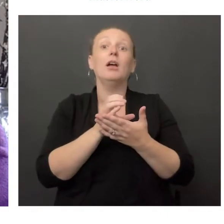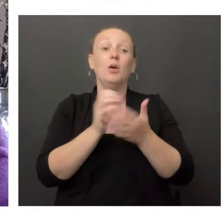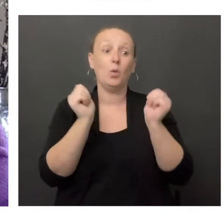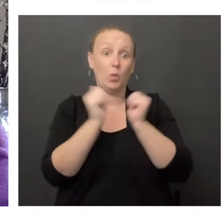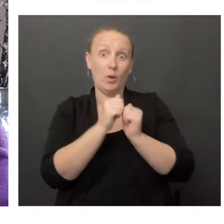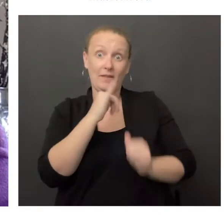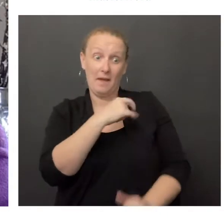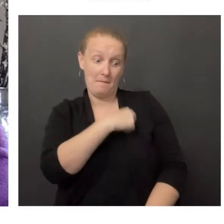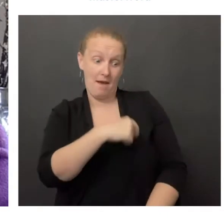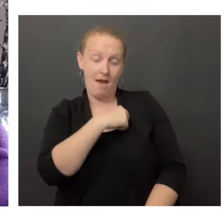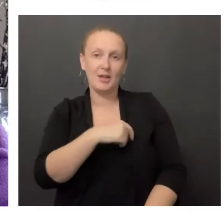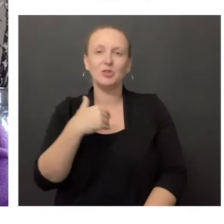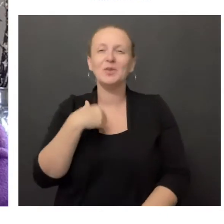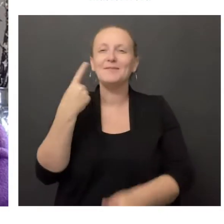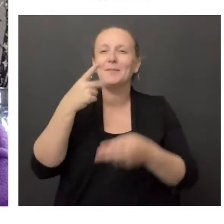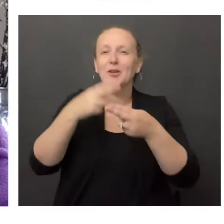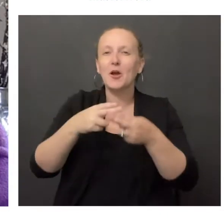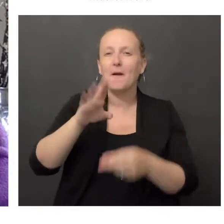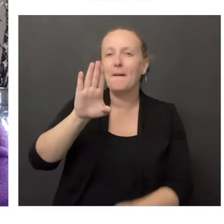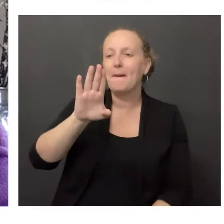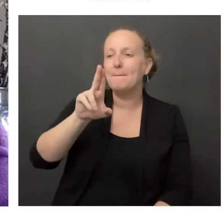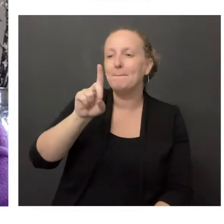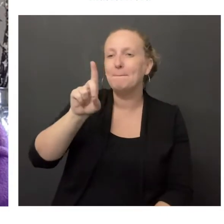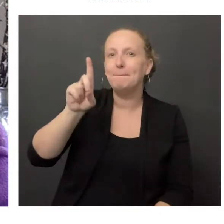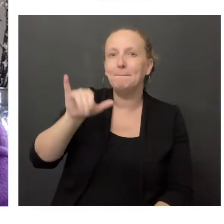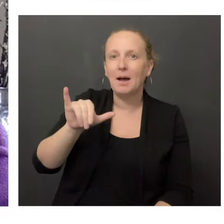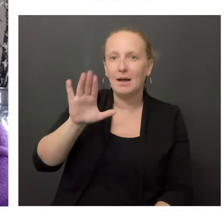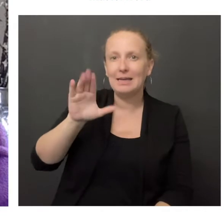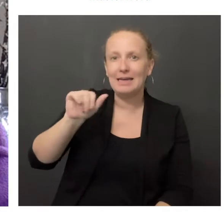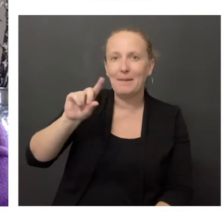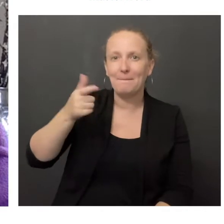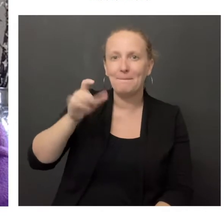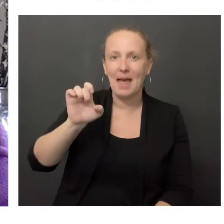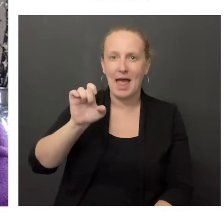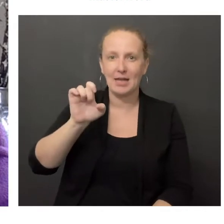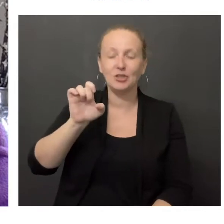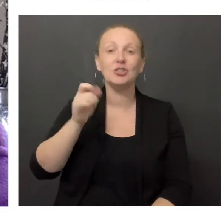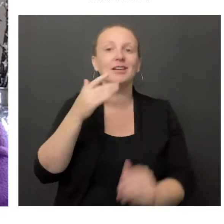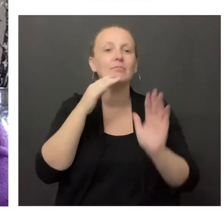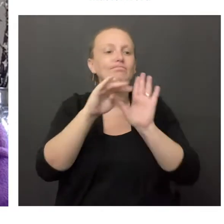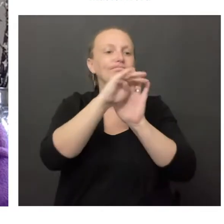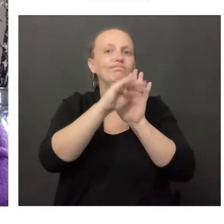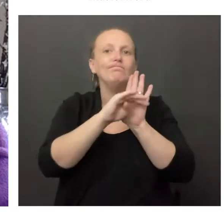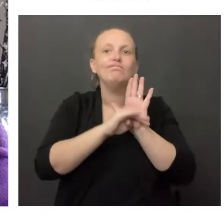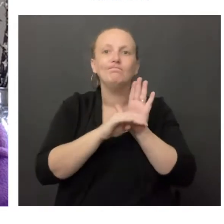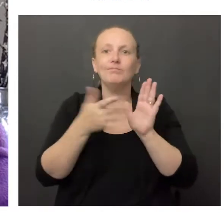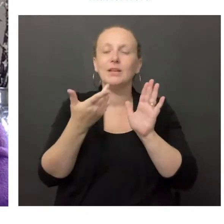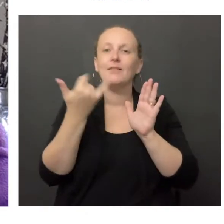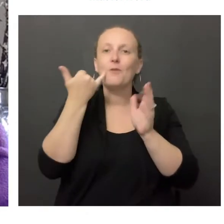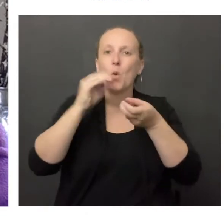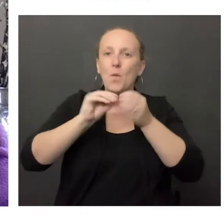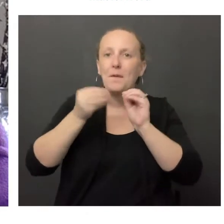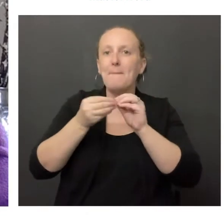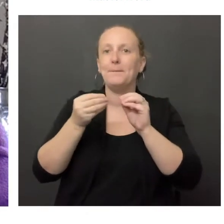of, um, what phone numbers to call for over the phone interpretation. So, it's very quick and easy and you